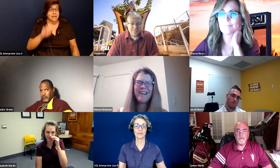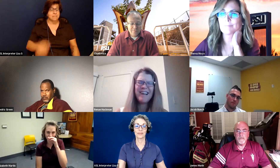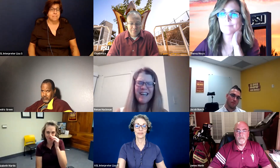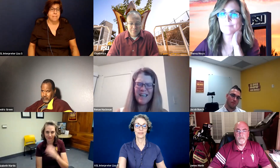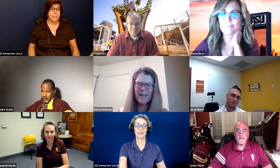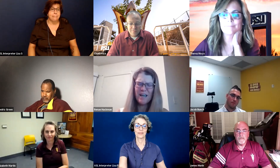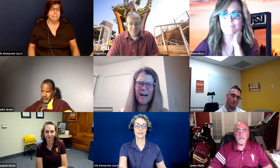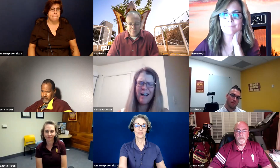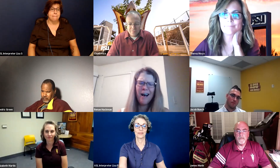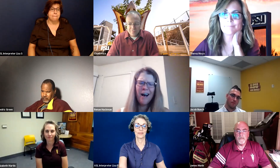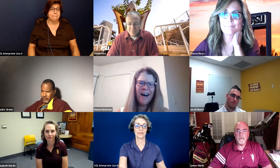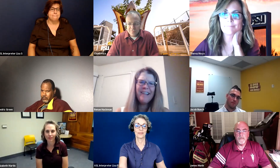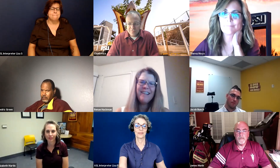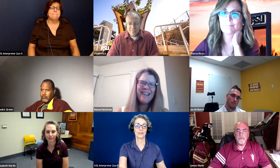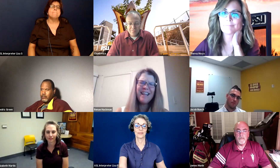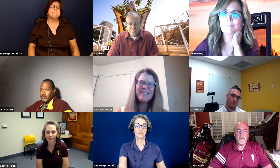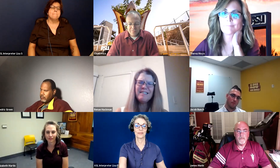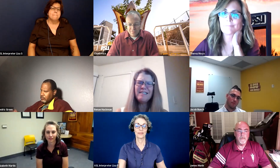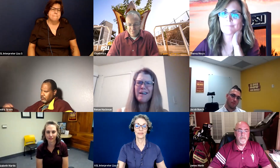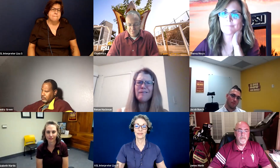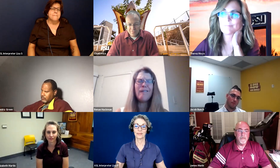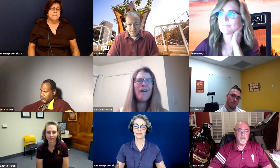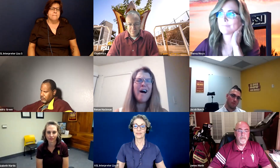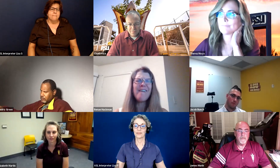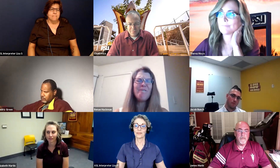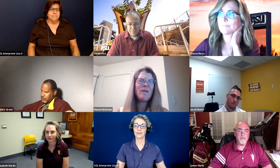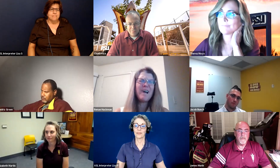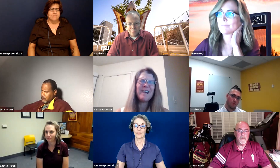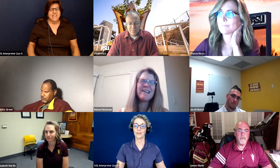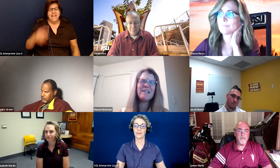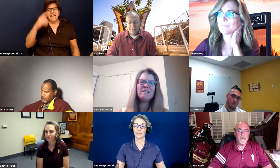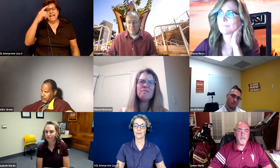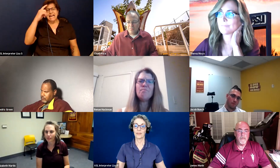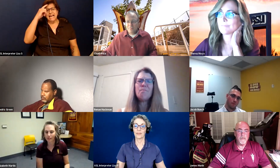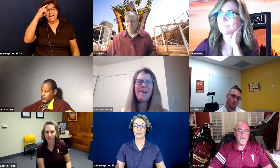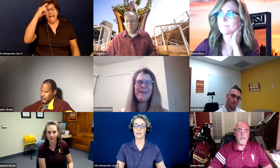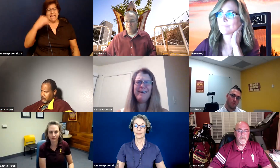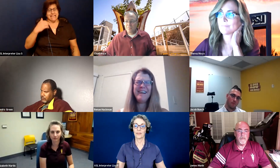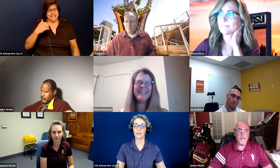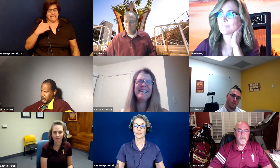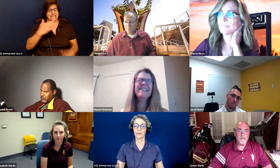Yeah. I think my biggest barrier came before 30 years.